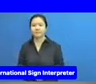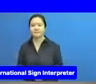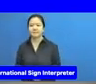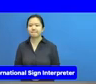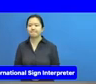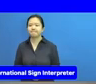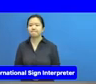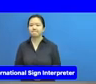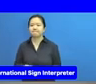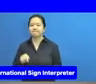performing arts sector.